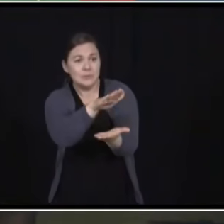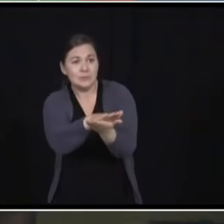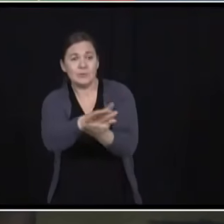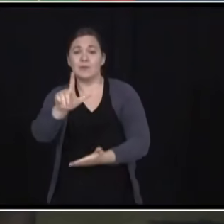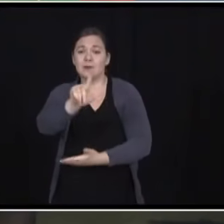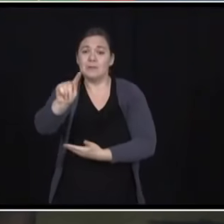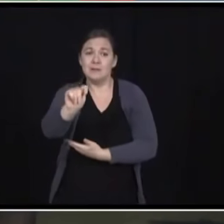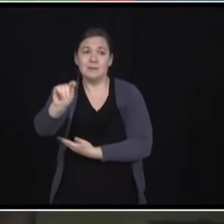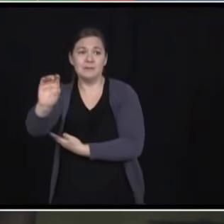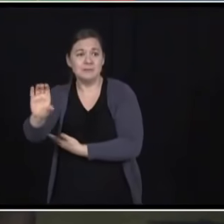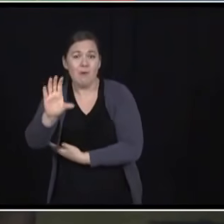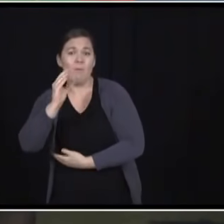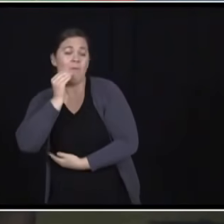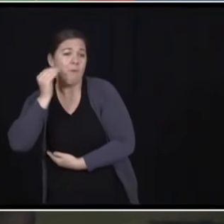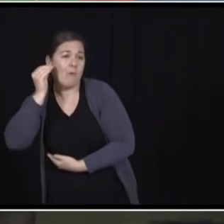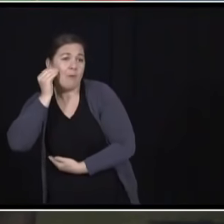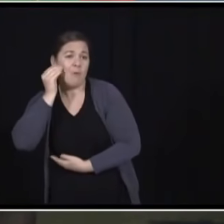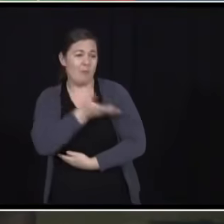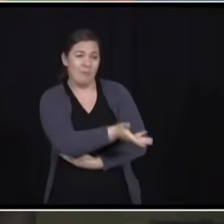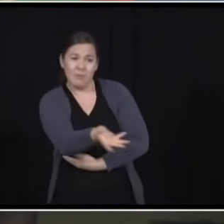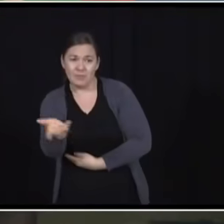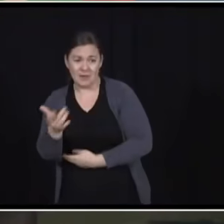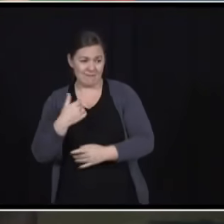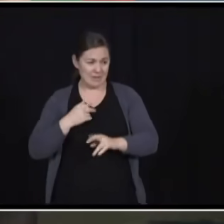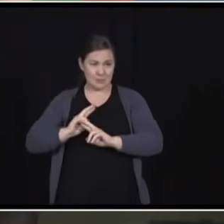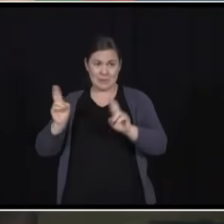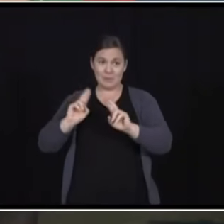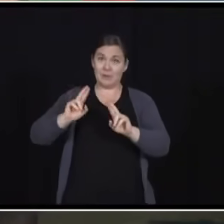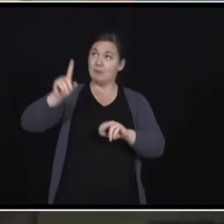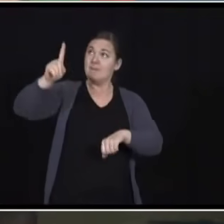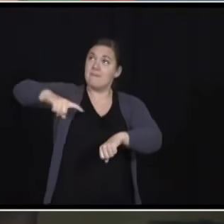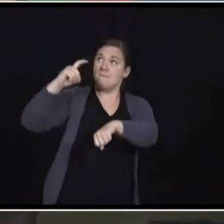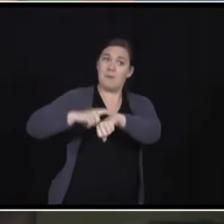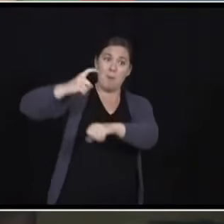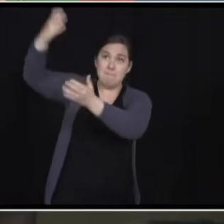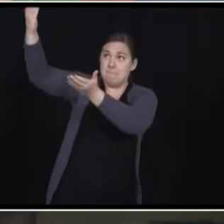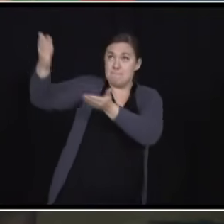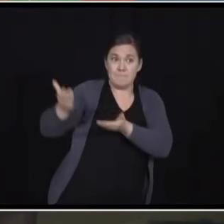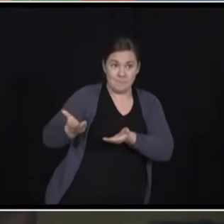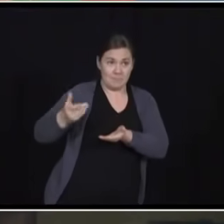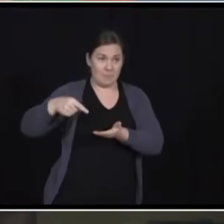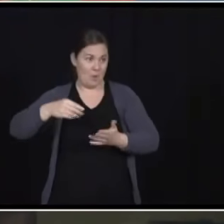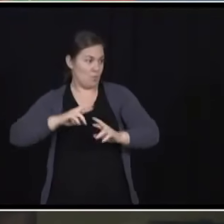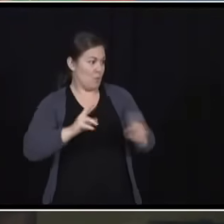about the path forward on health Canada approvals, and on timelines on when Ontario will receive our shipments.